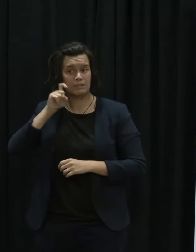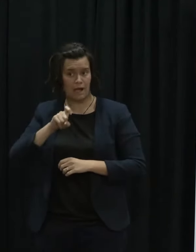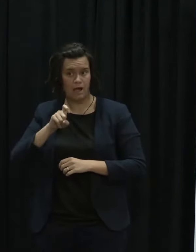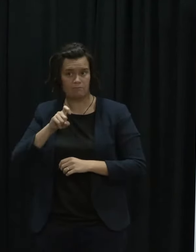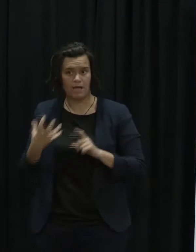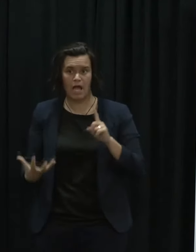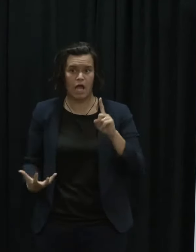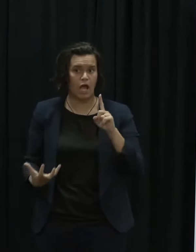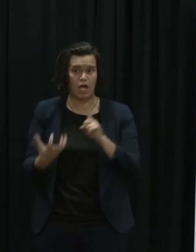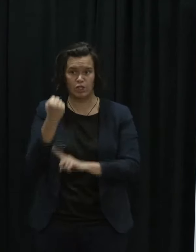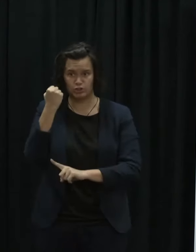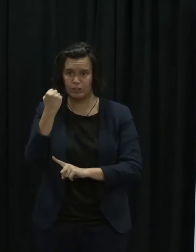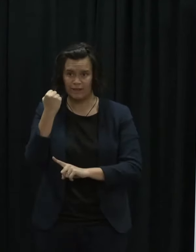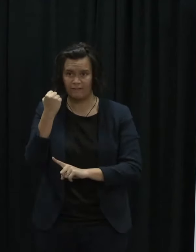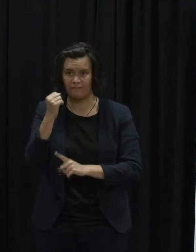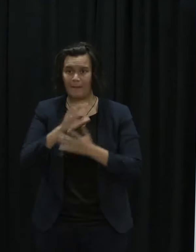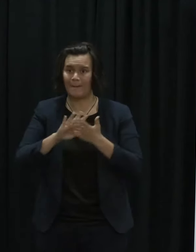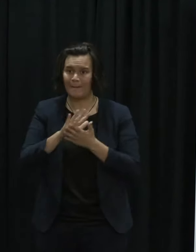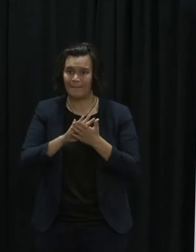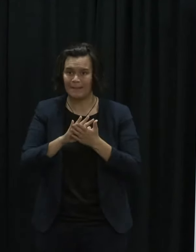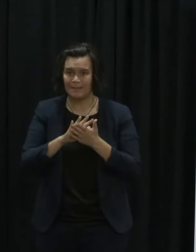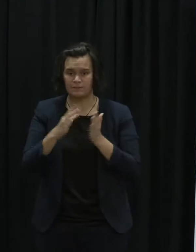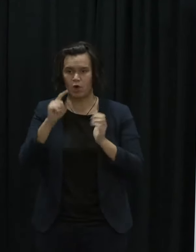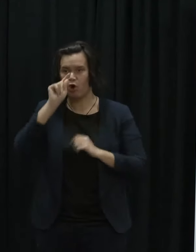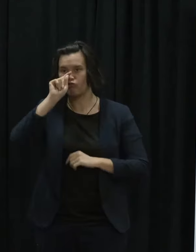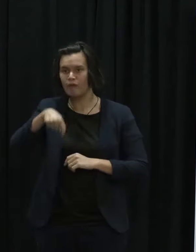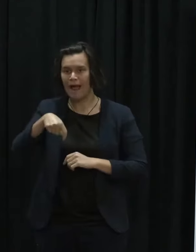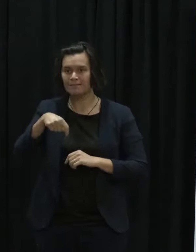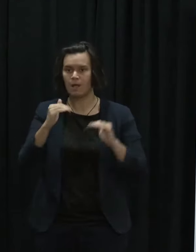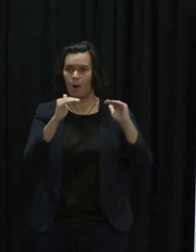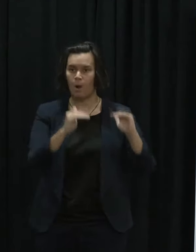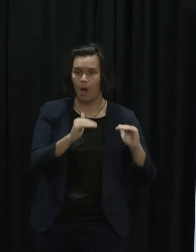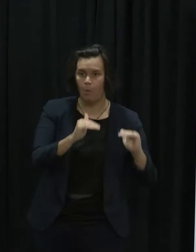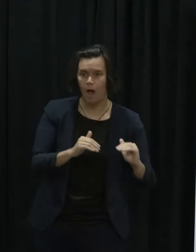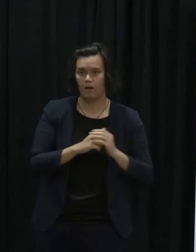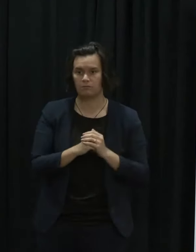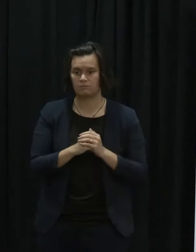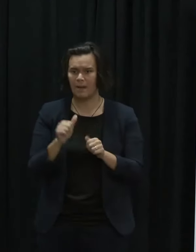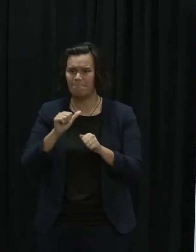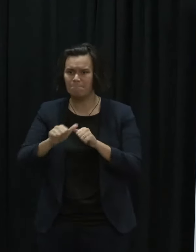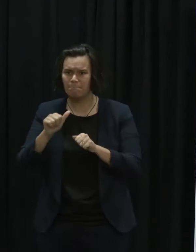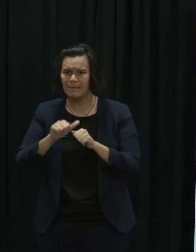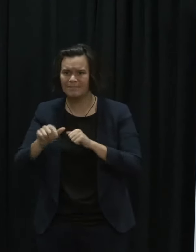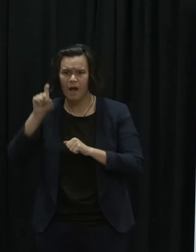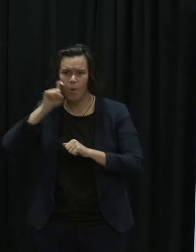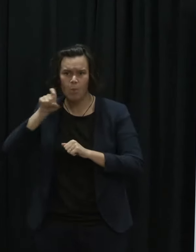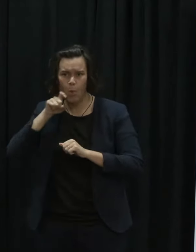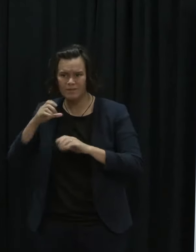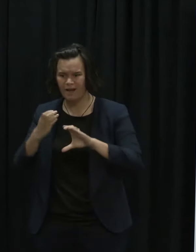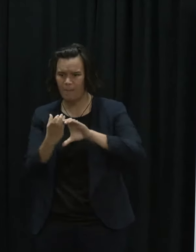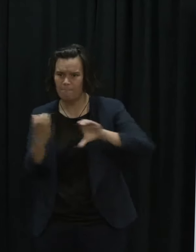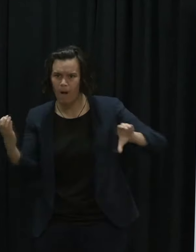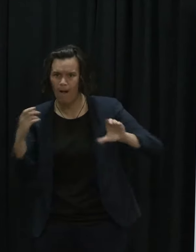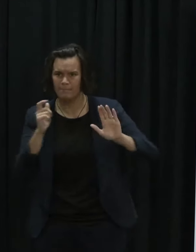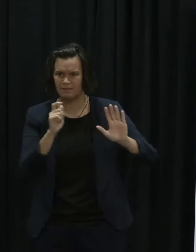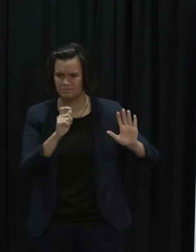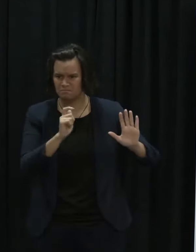clear to us that the only way that we would be able to achieve the positive outcomes of lower rates, better